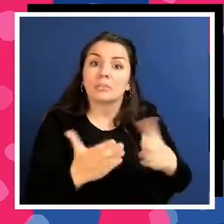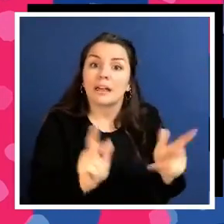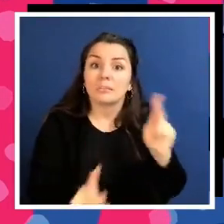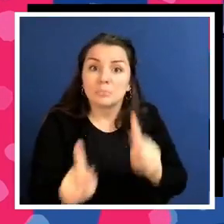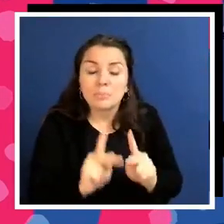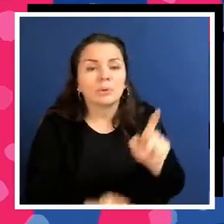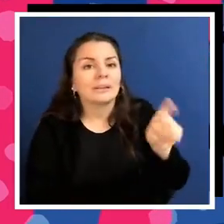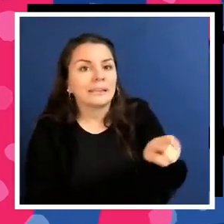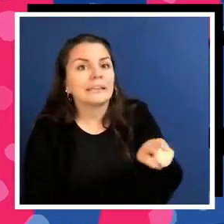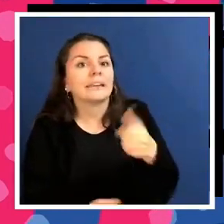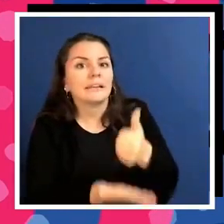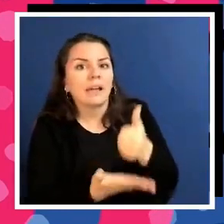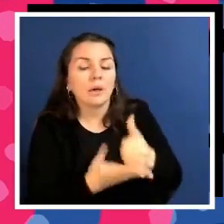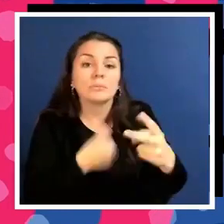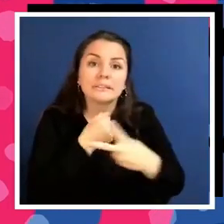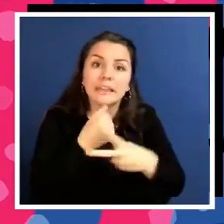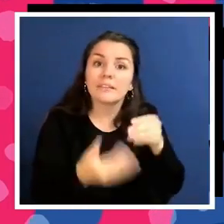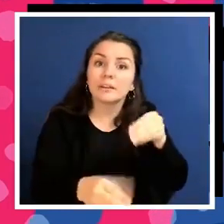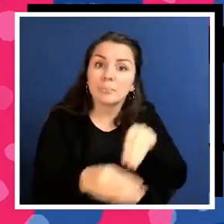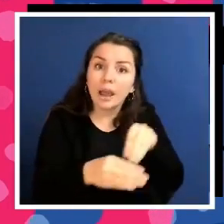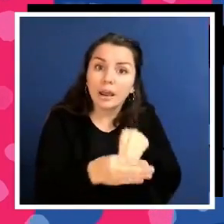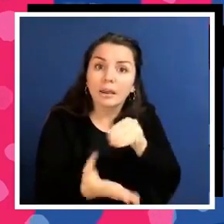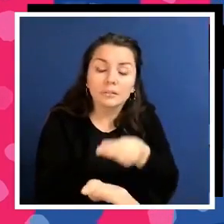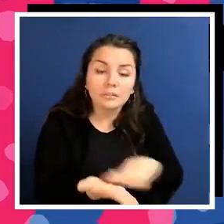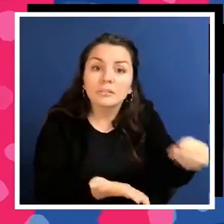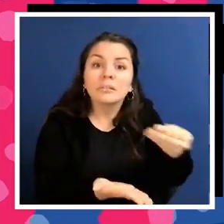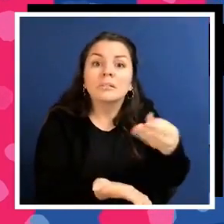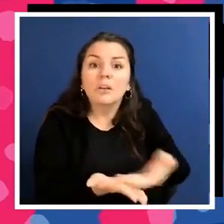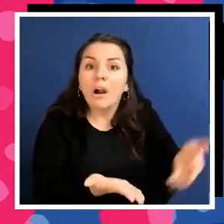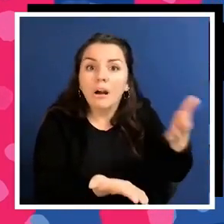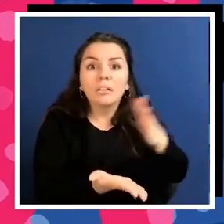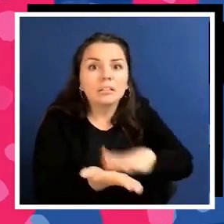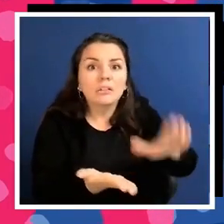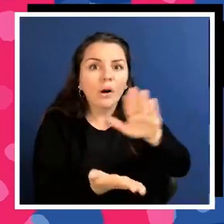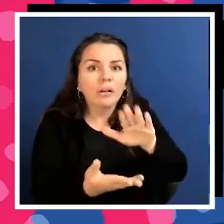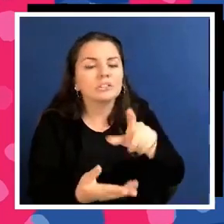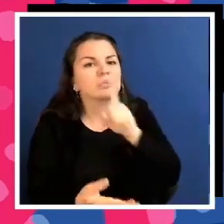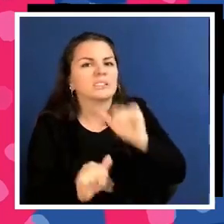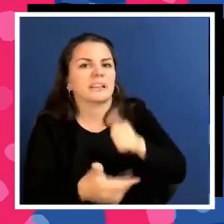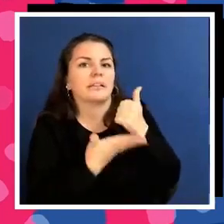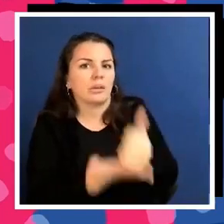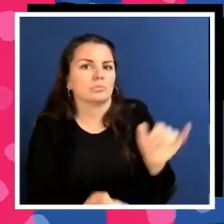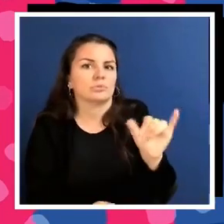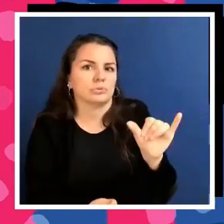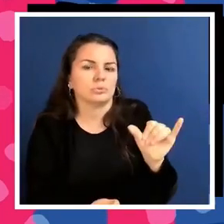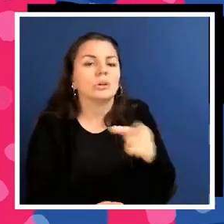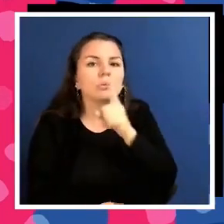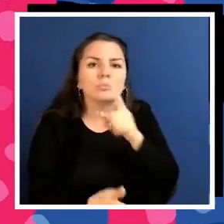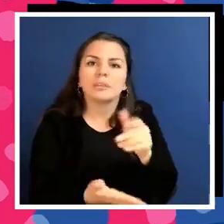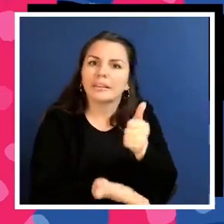SUPPORT EVERY MONTH GOES A LONG